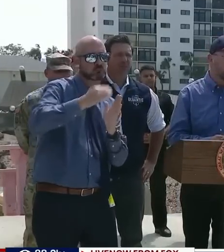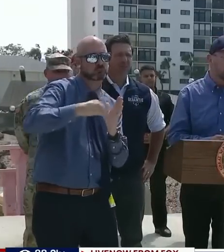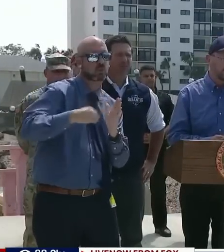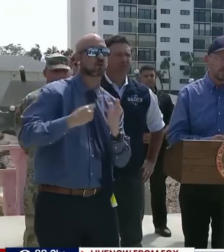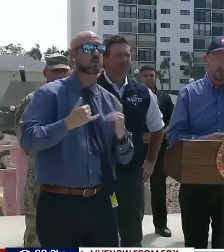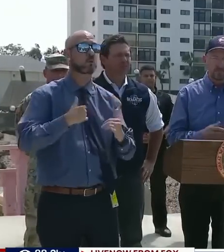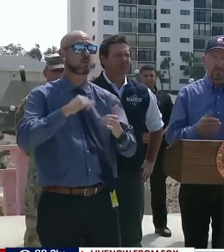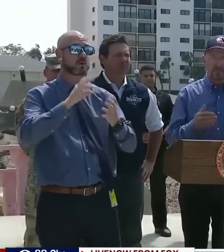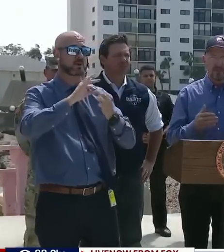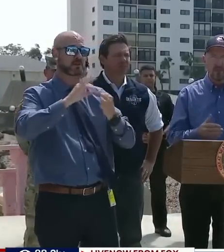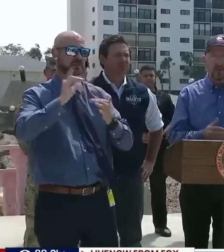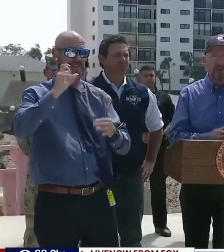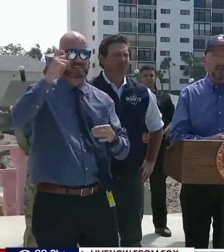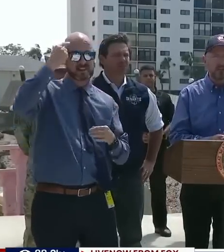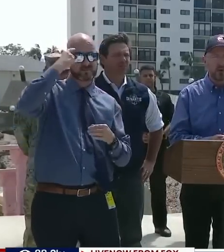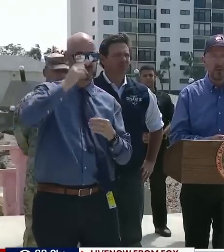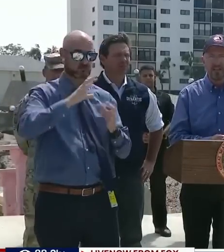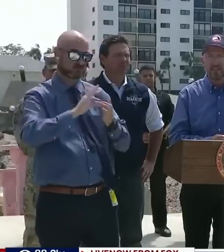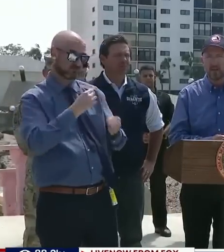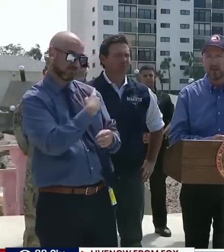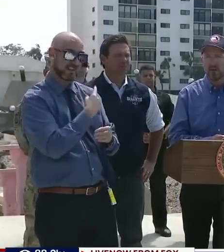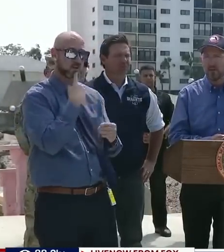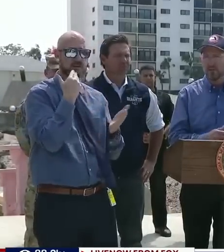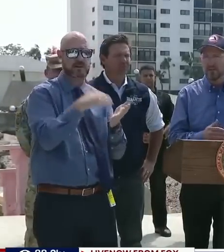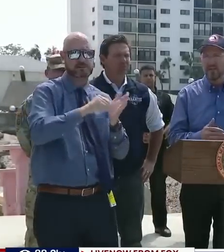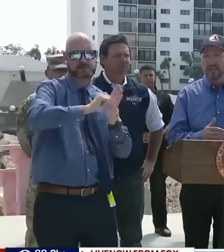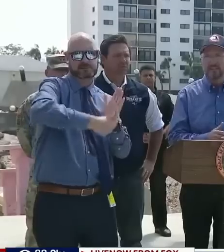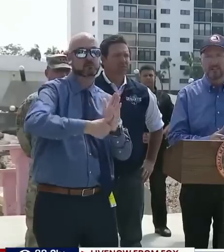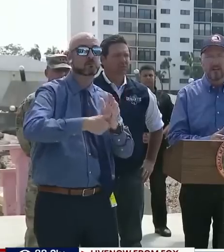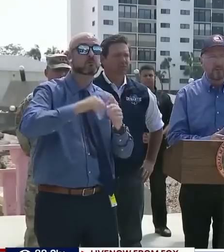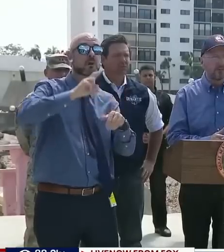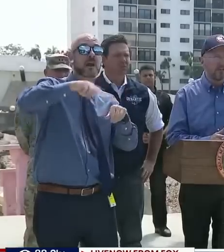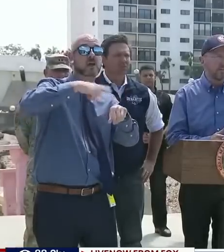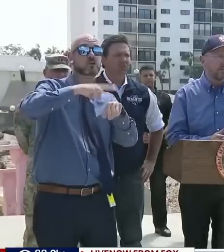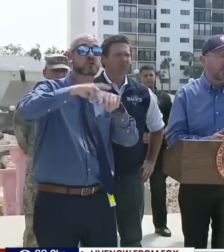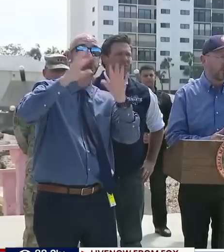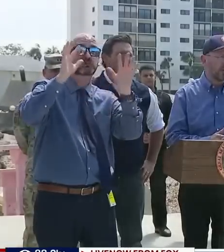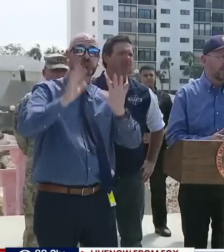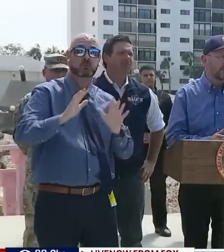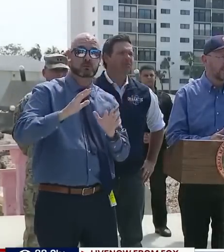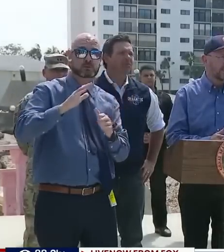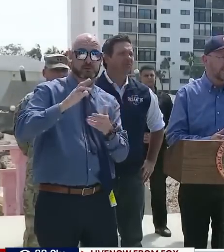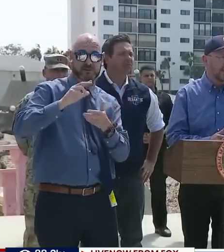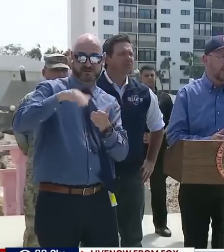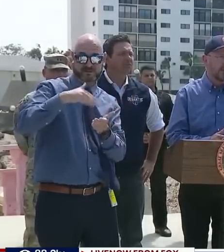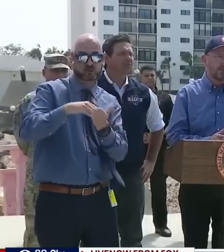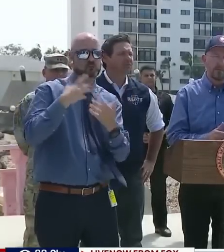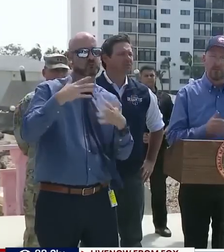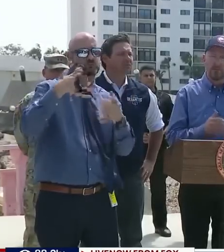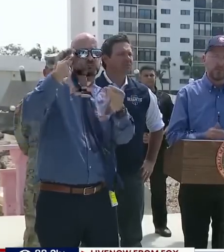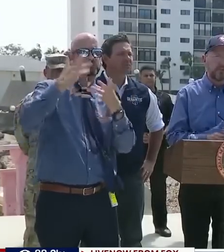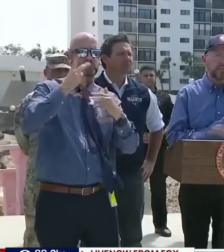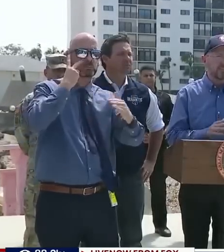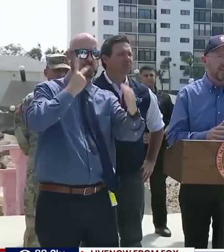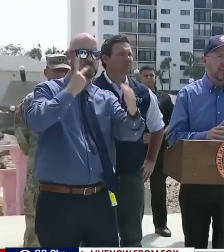the FEMA administrator is looking for that paperwork already. Again I want to Echo. what the governor said today. About the